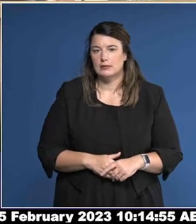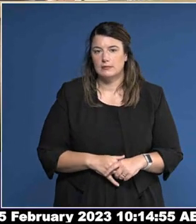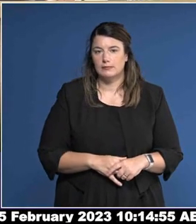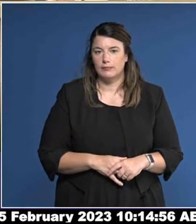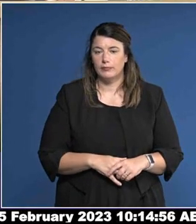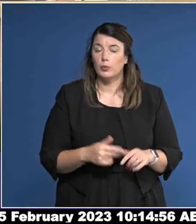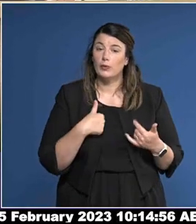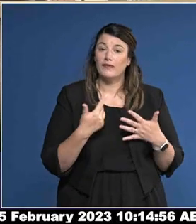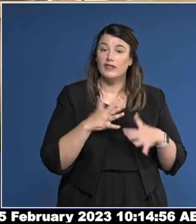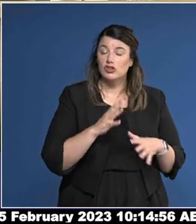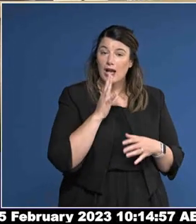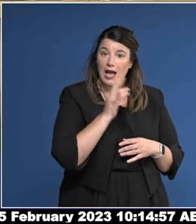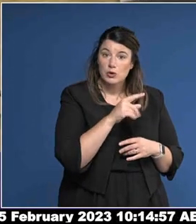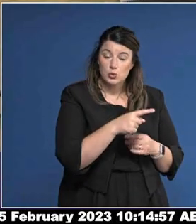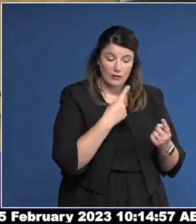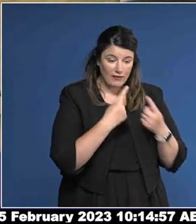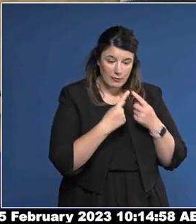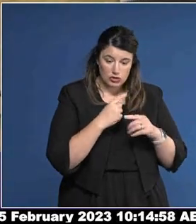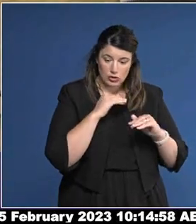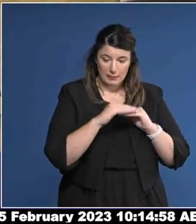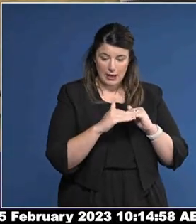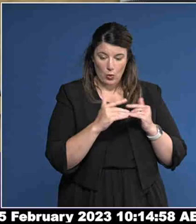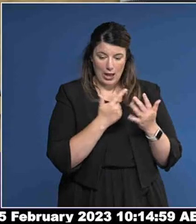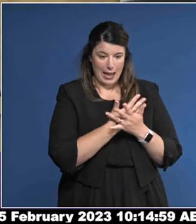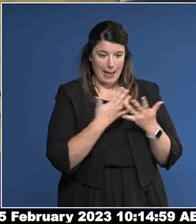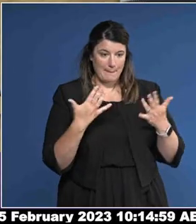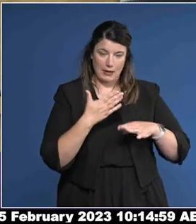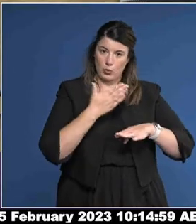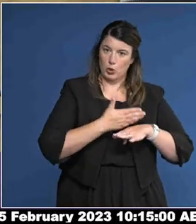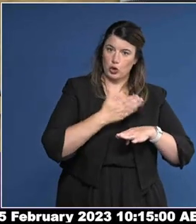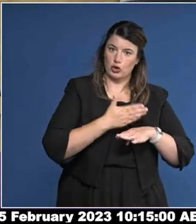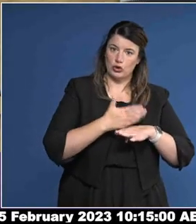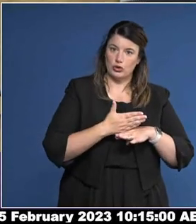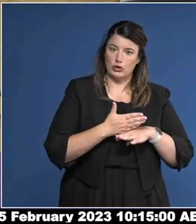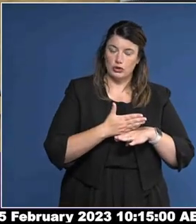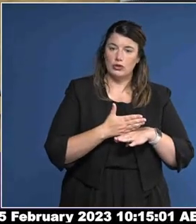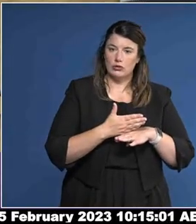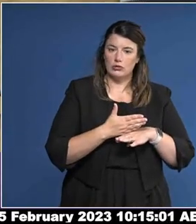information in relation to the number of employees who are people living with